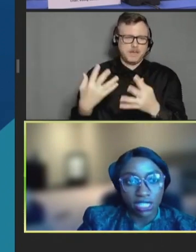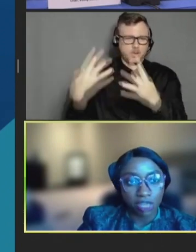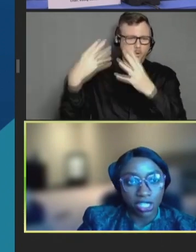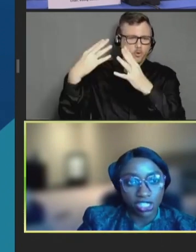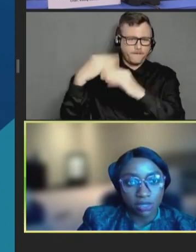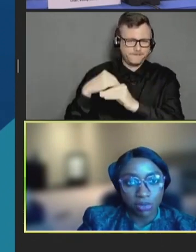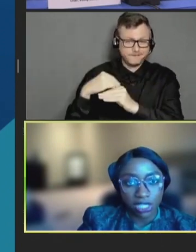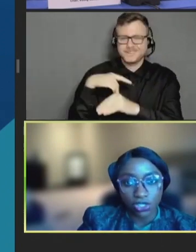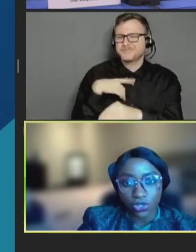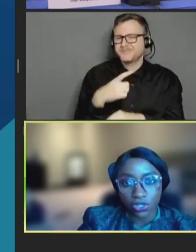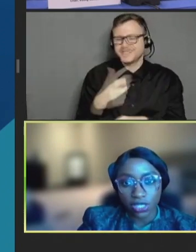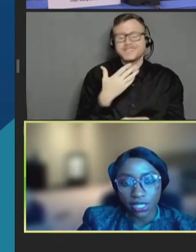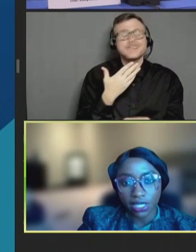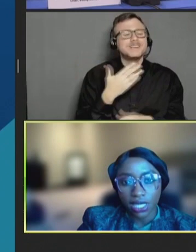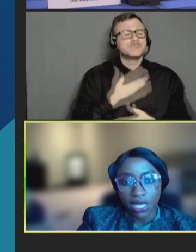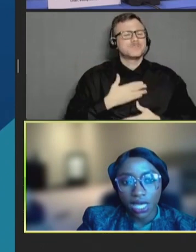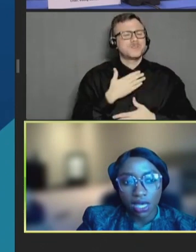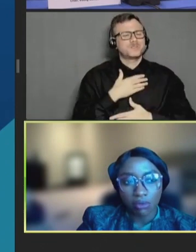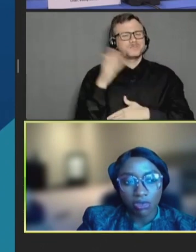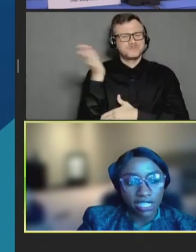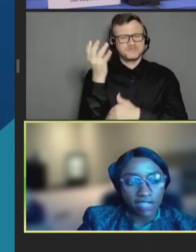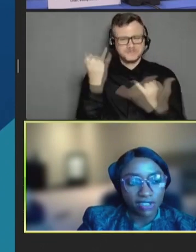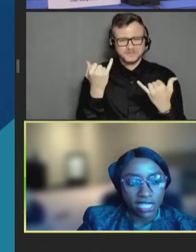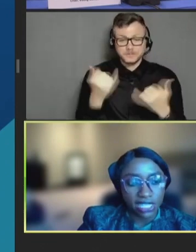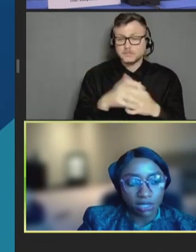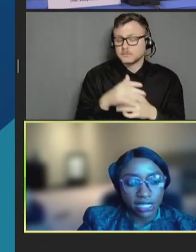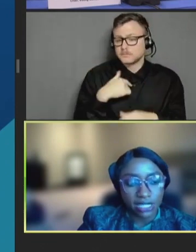really a pleasure to speak to you today. And if I can have the next slide, please.